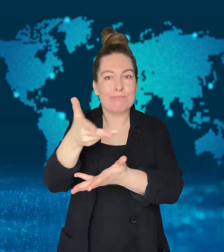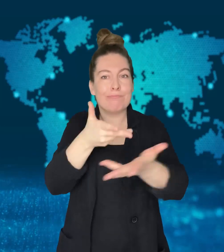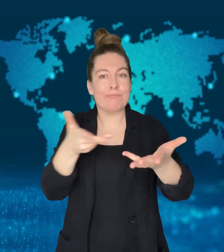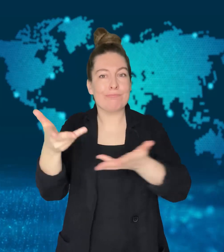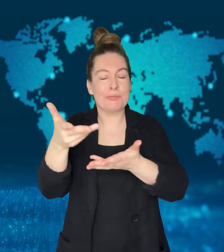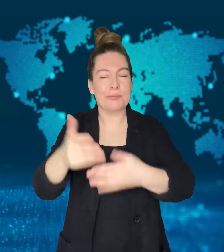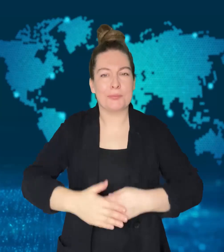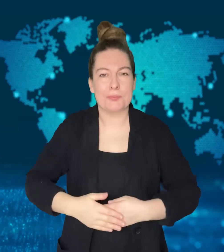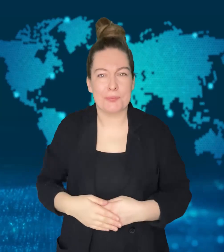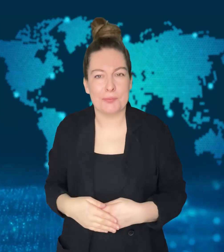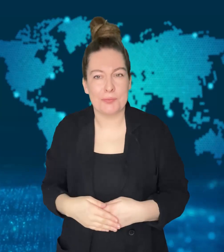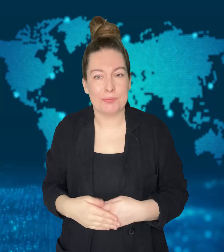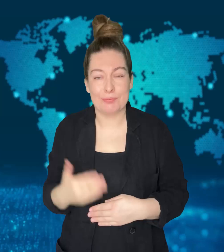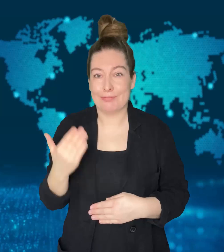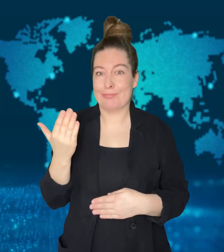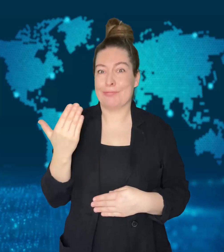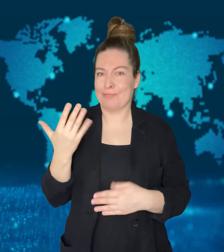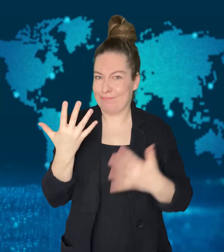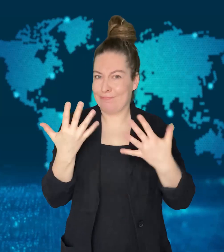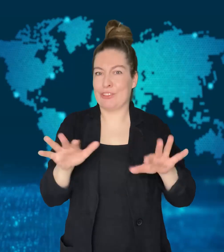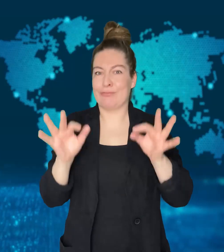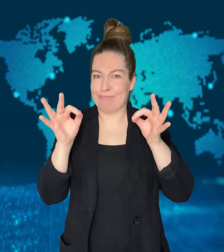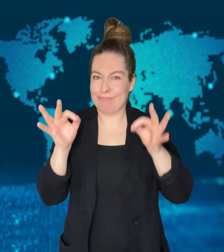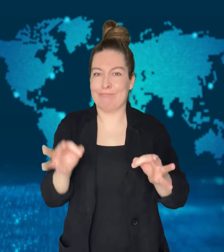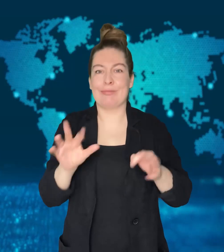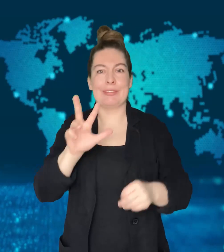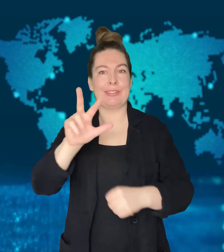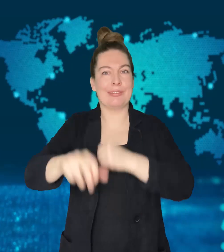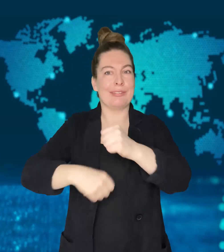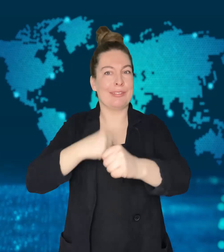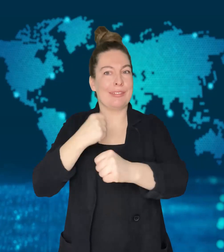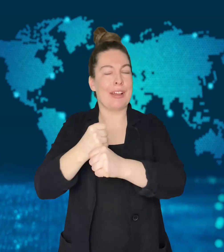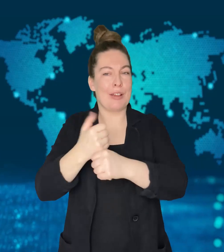Kyiv this week to pledge their military